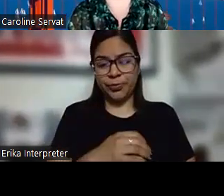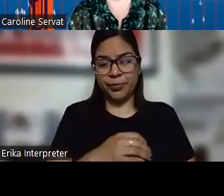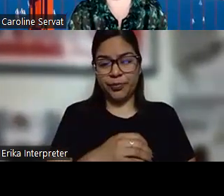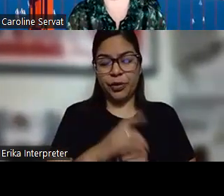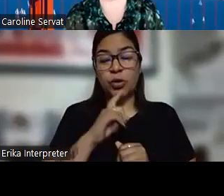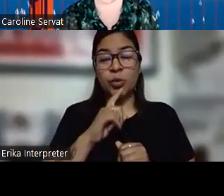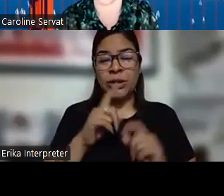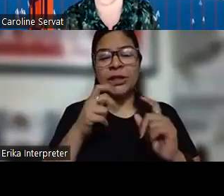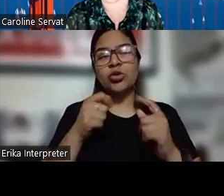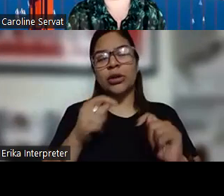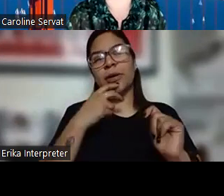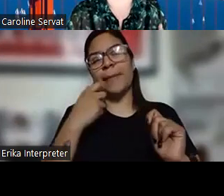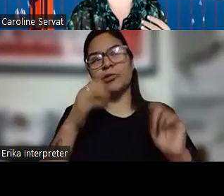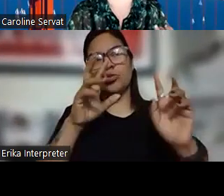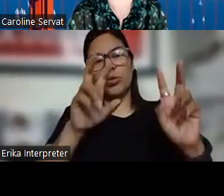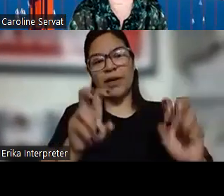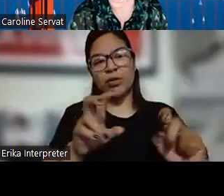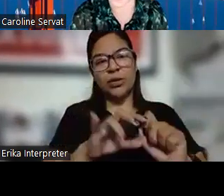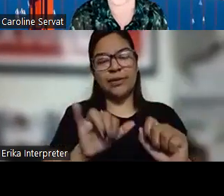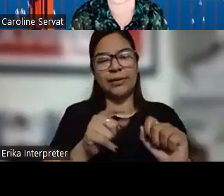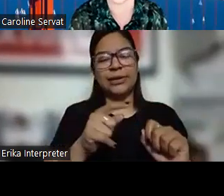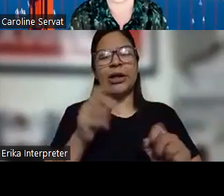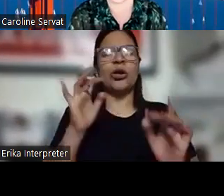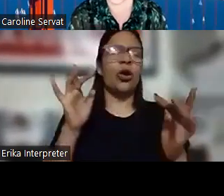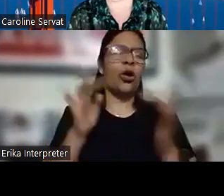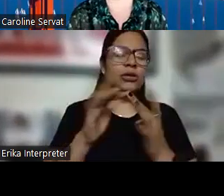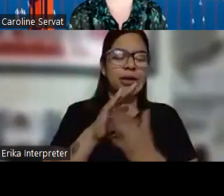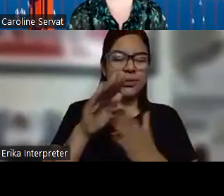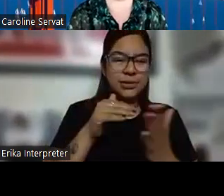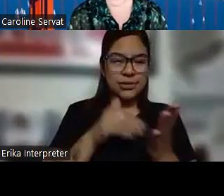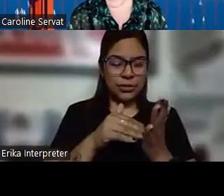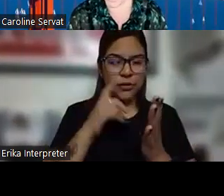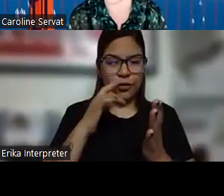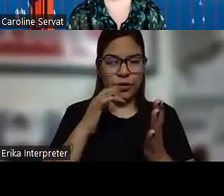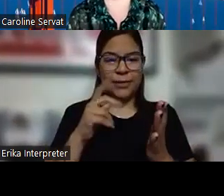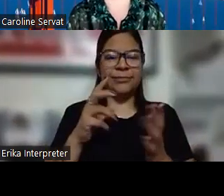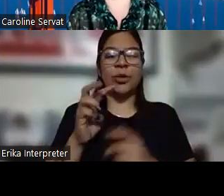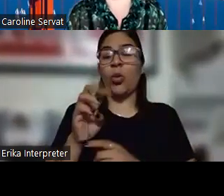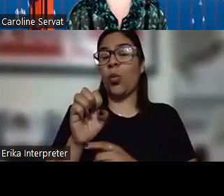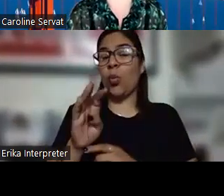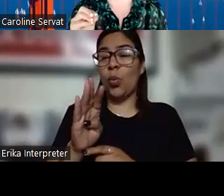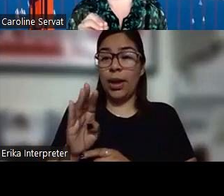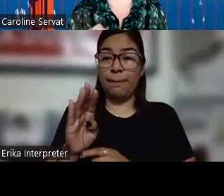business case for um the the contact center that is being contemplated the web portal um and really